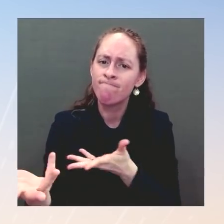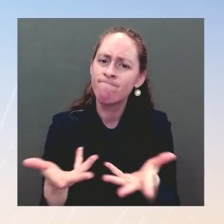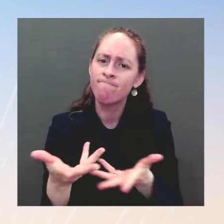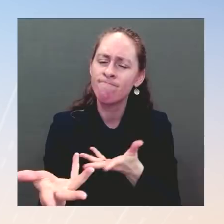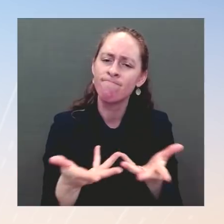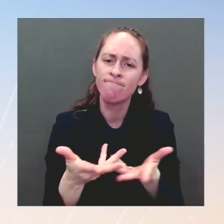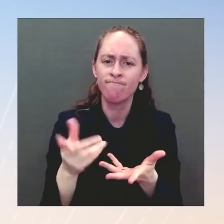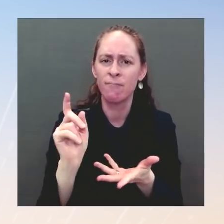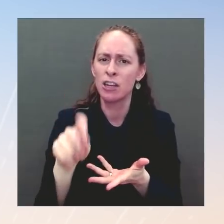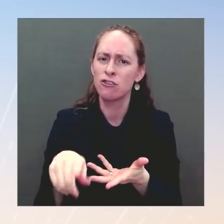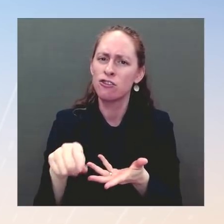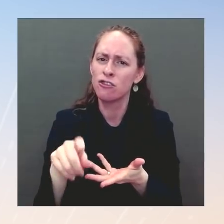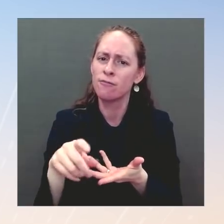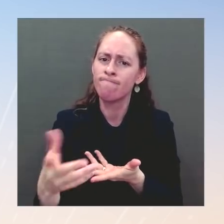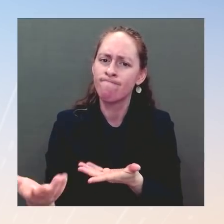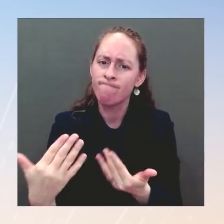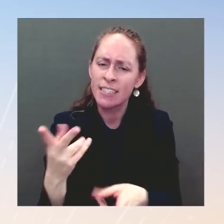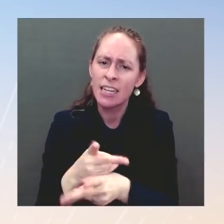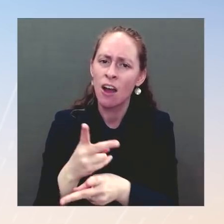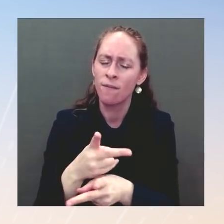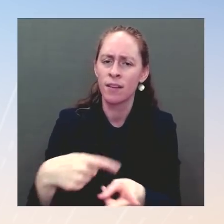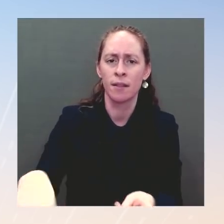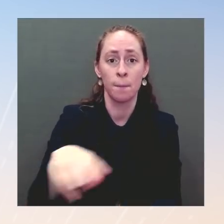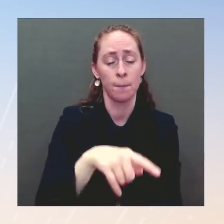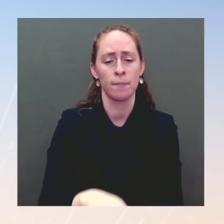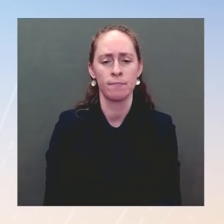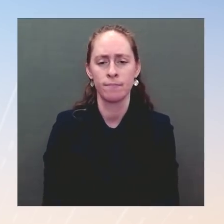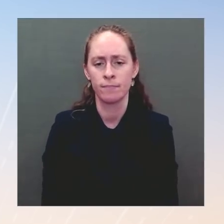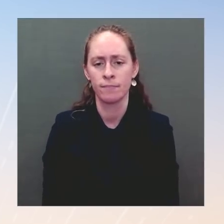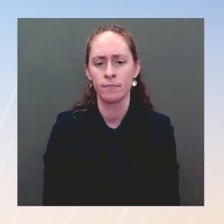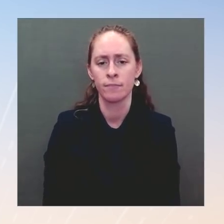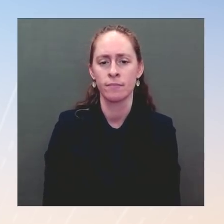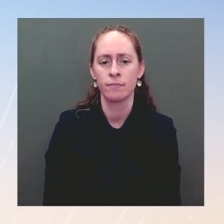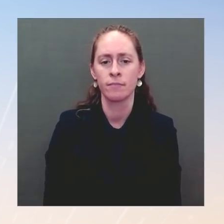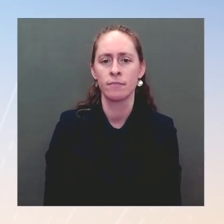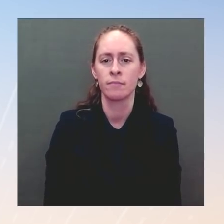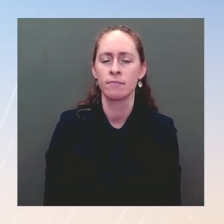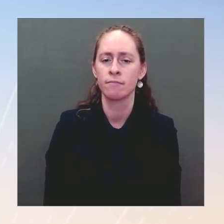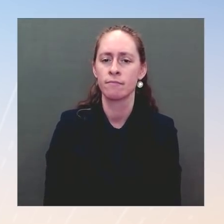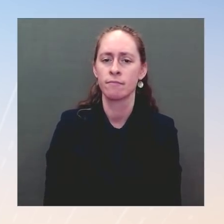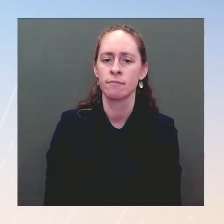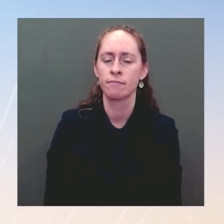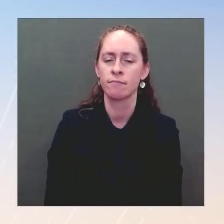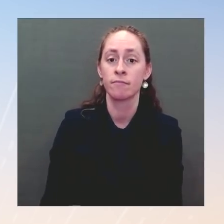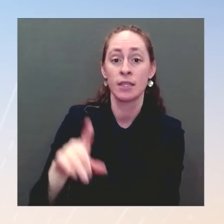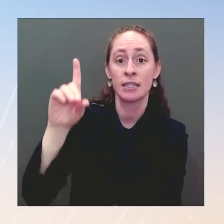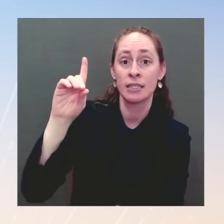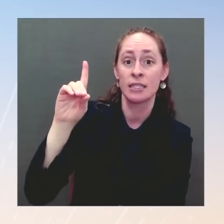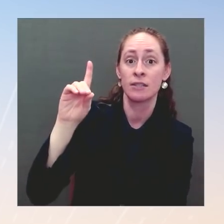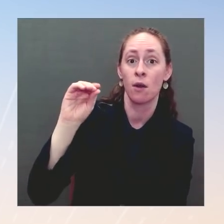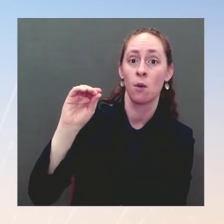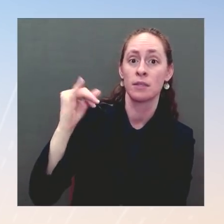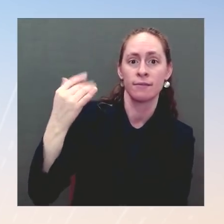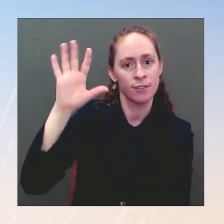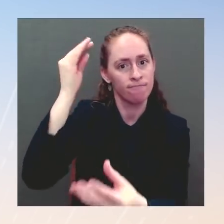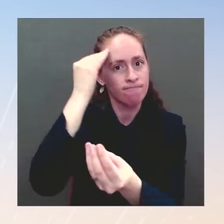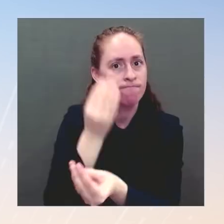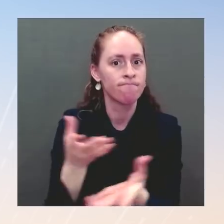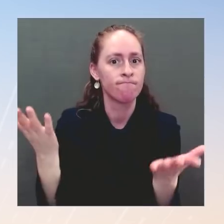The Press: Thanks, Jen. So, the Justice Department today announced that they are ending the Trump administration's 2018 China Initiative